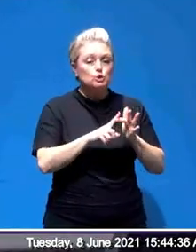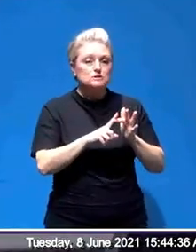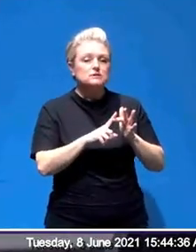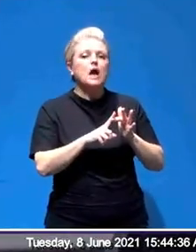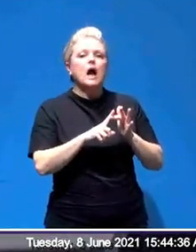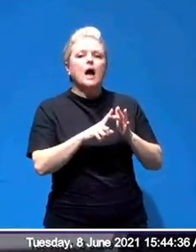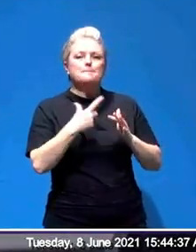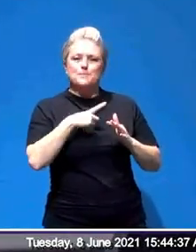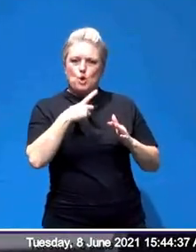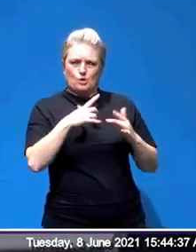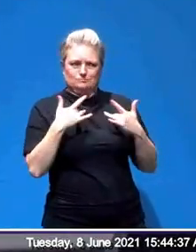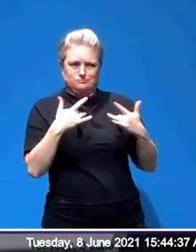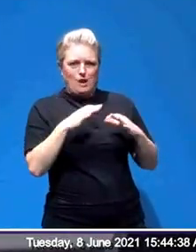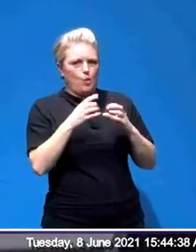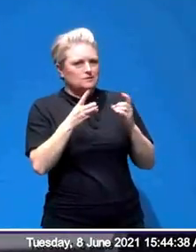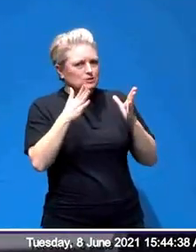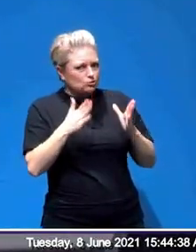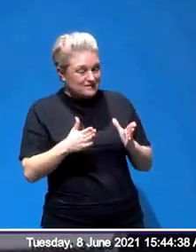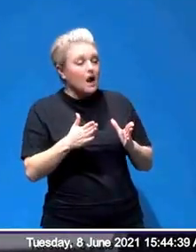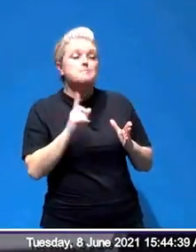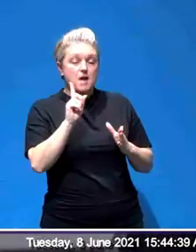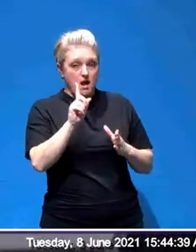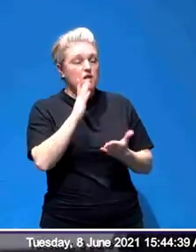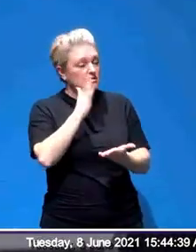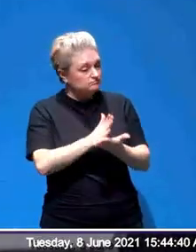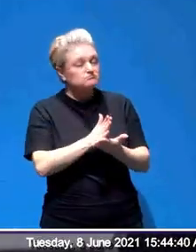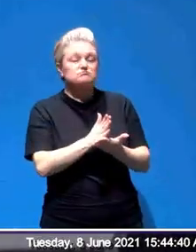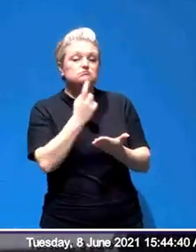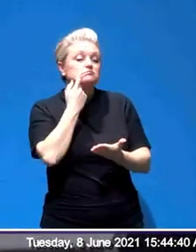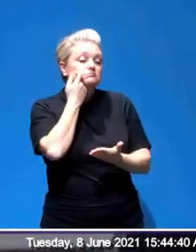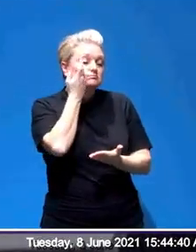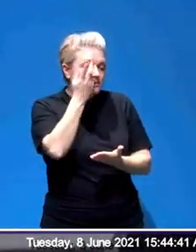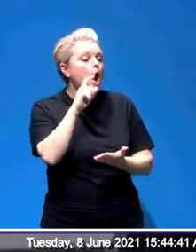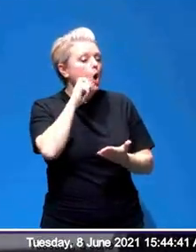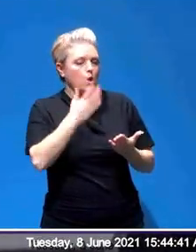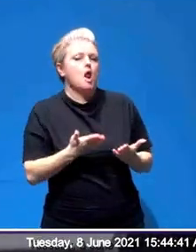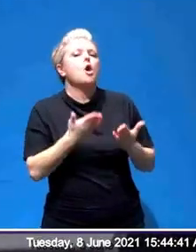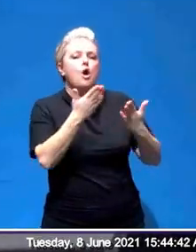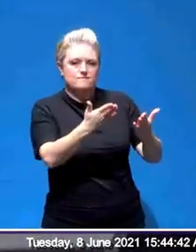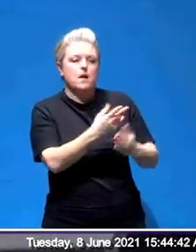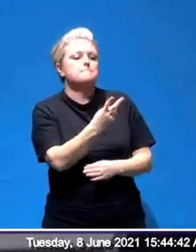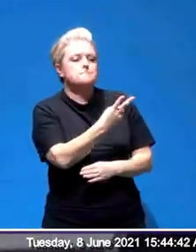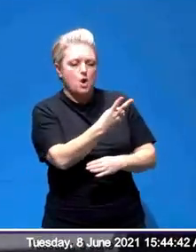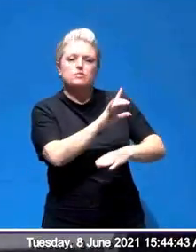family and offering that, albeit that may well be, you know, too little too late.